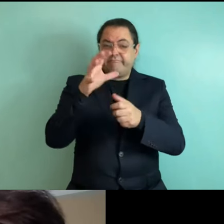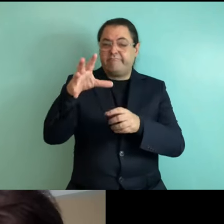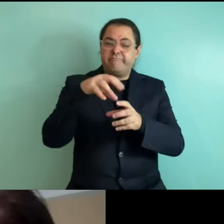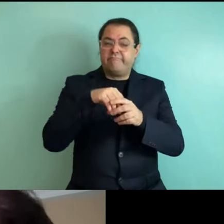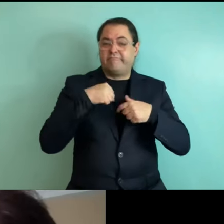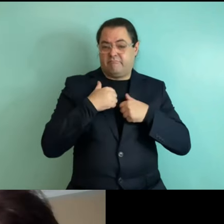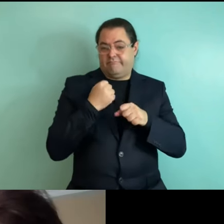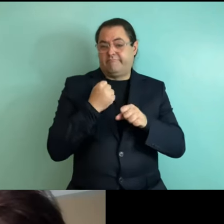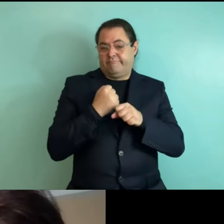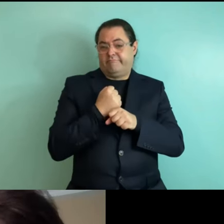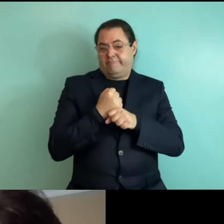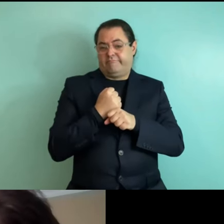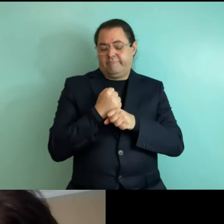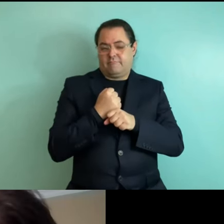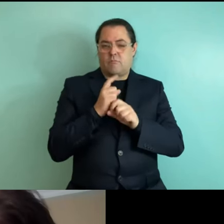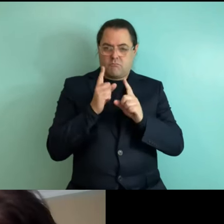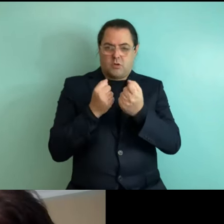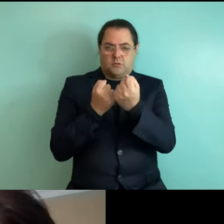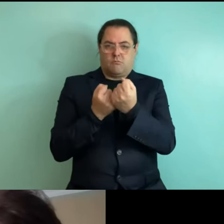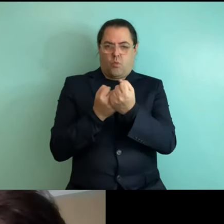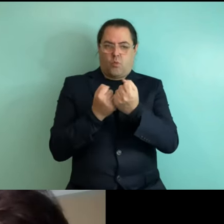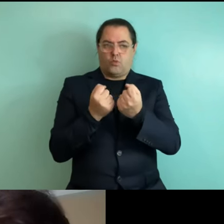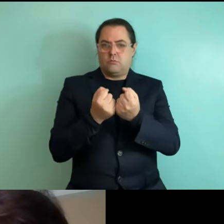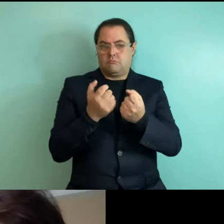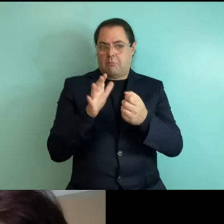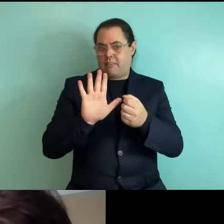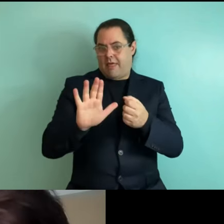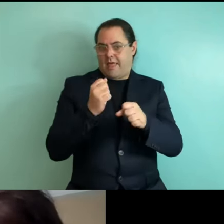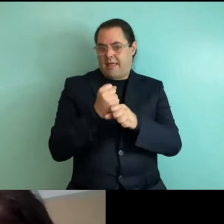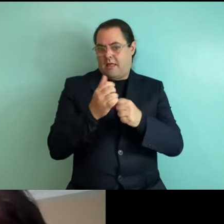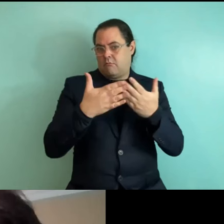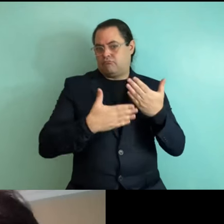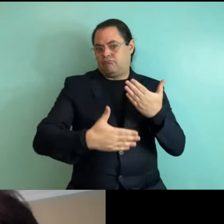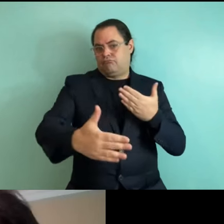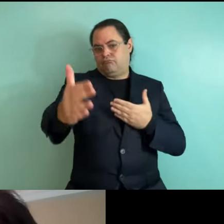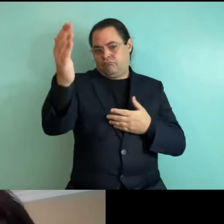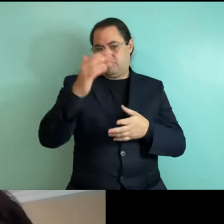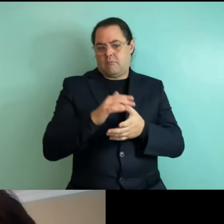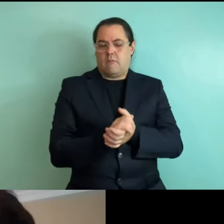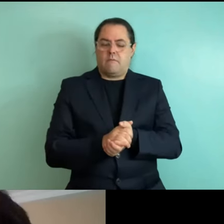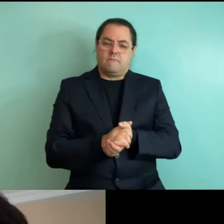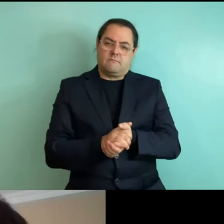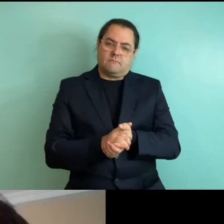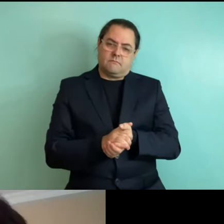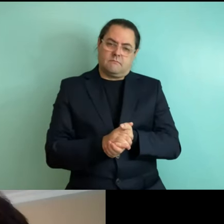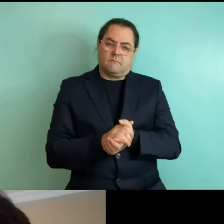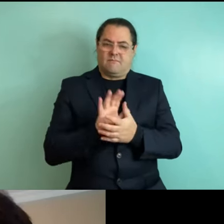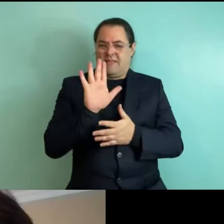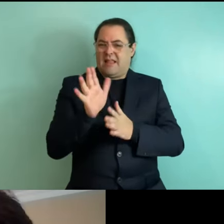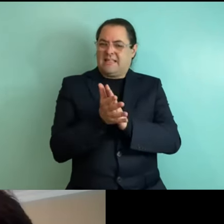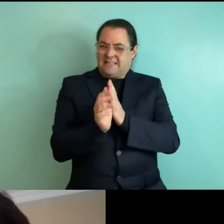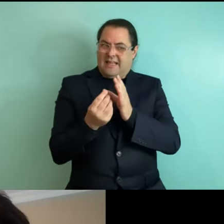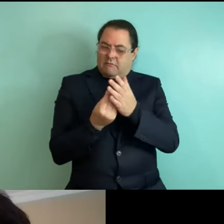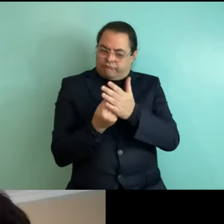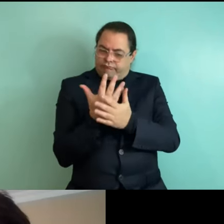to do Mo Mo. 11:14:46 I could go ahead and take a hit on